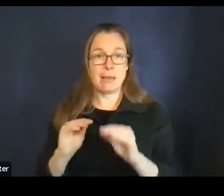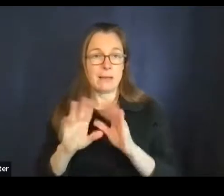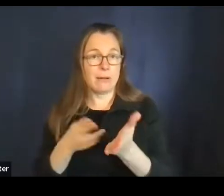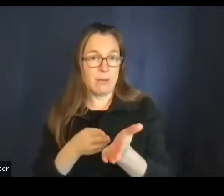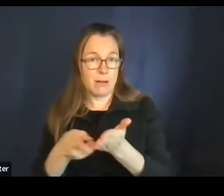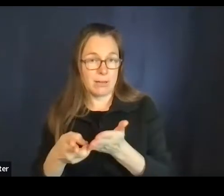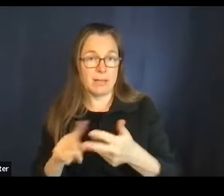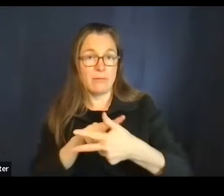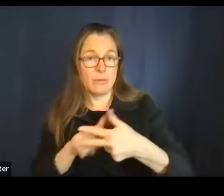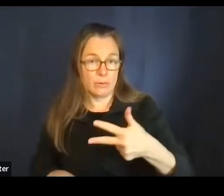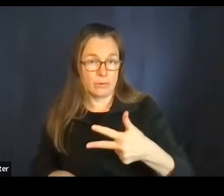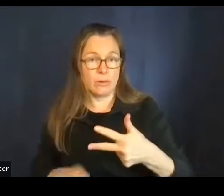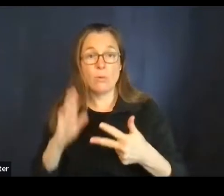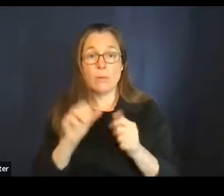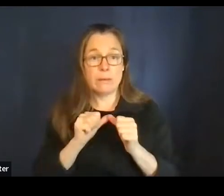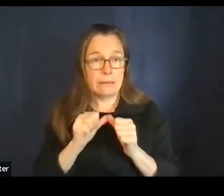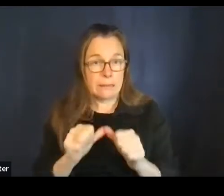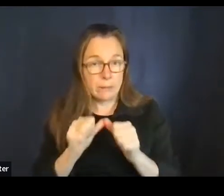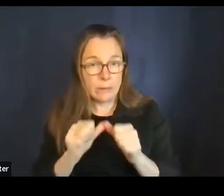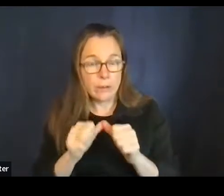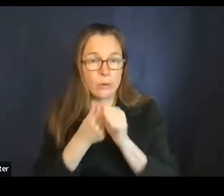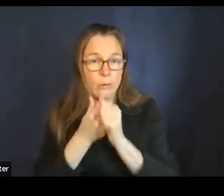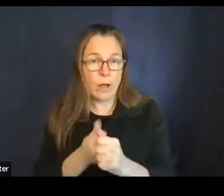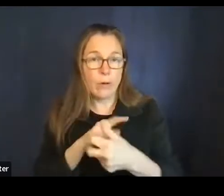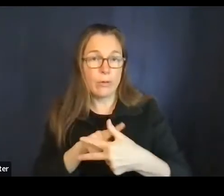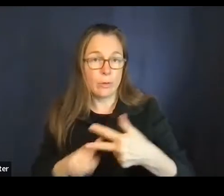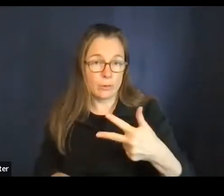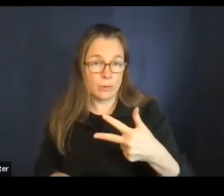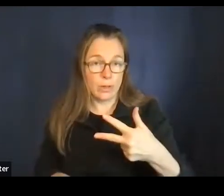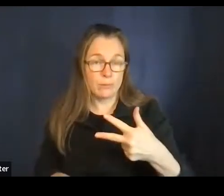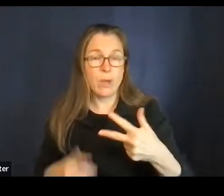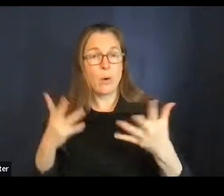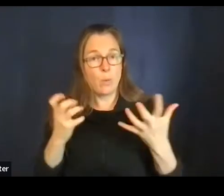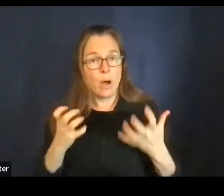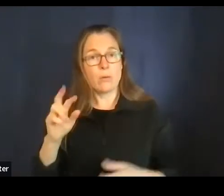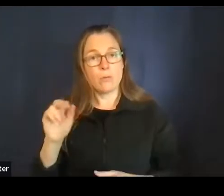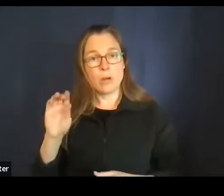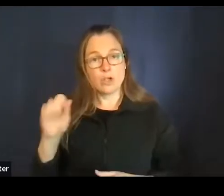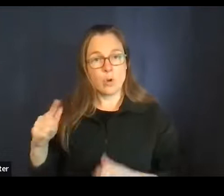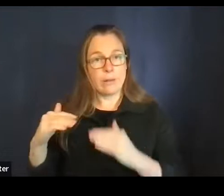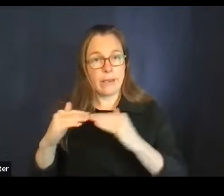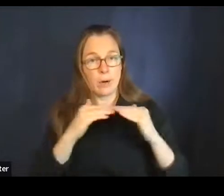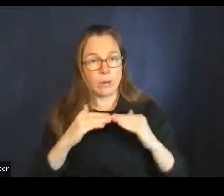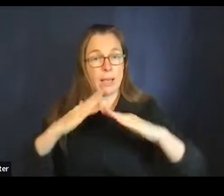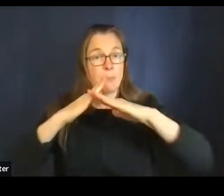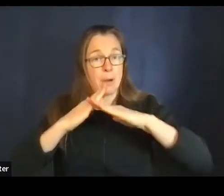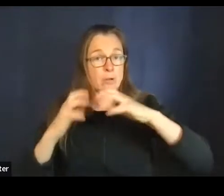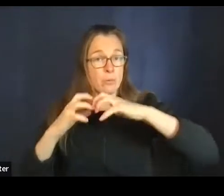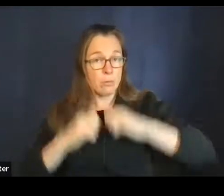As we continue the work to institutionalize racial equity, remove barriers, build trust with the community,